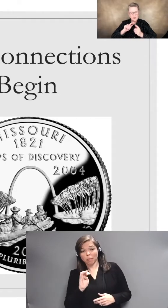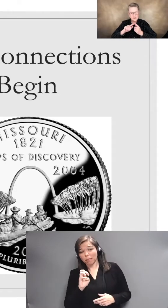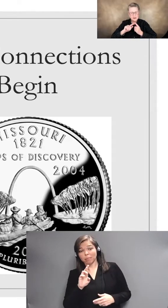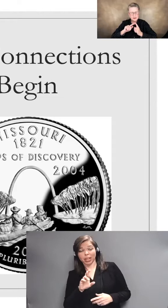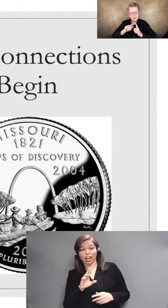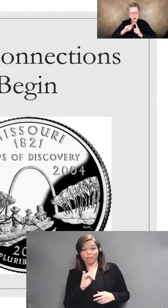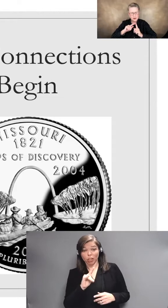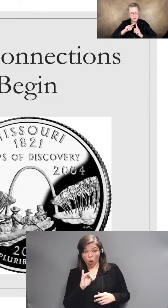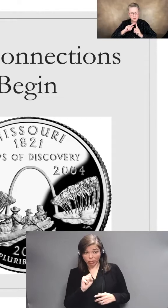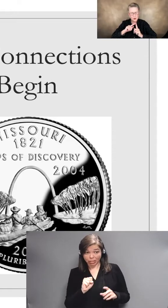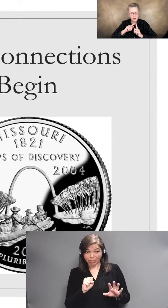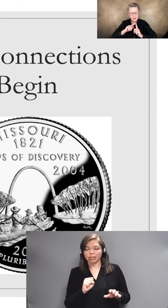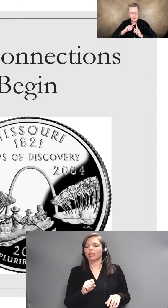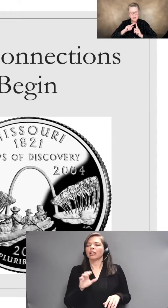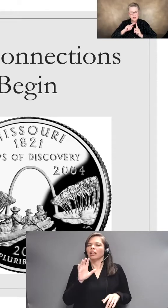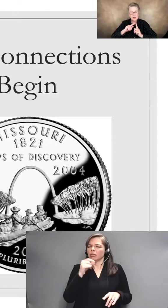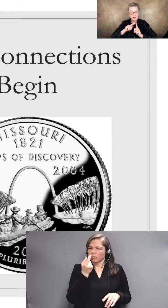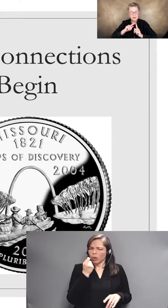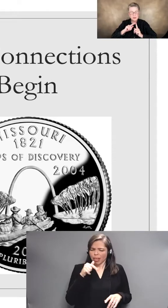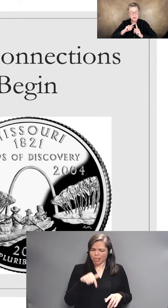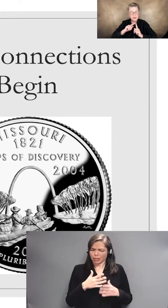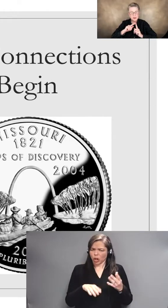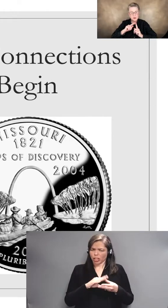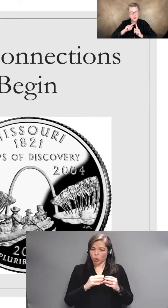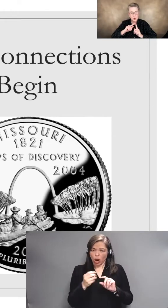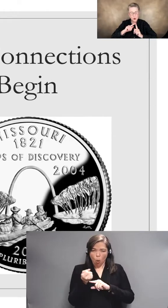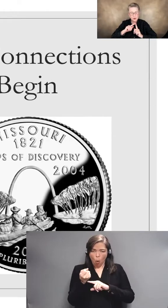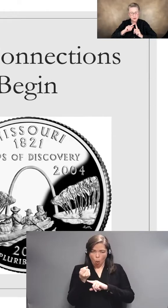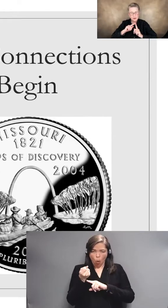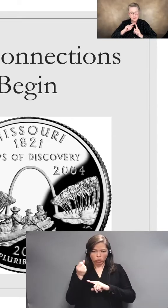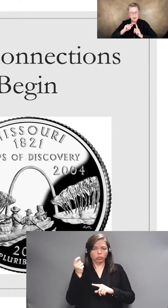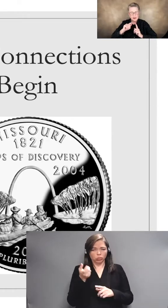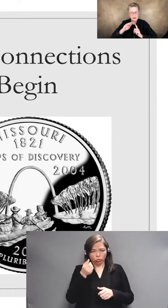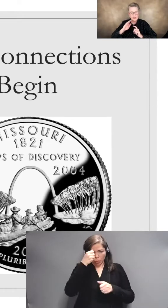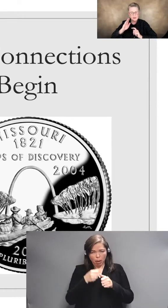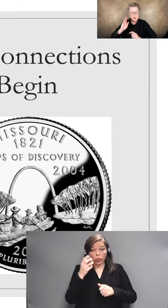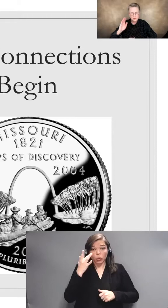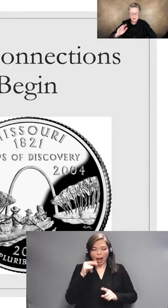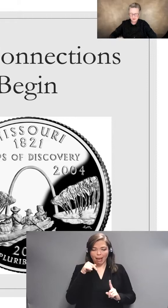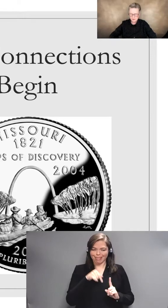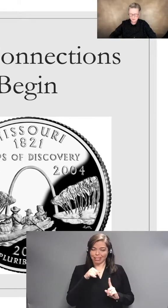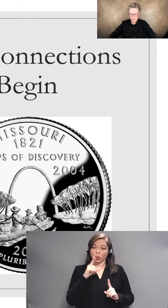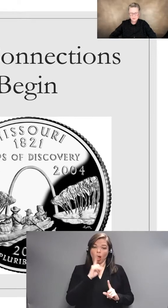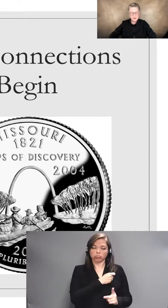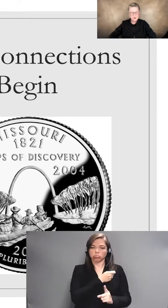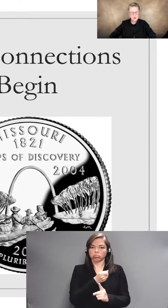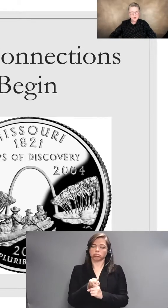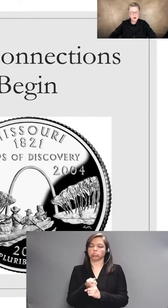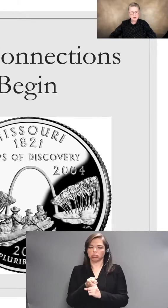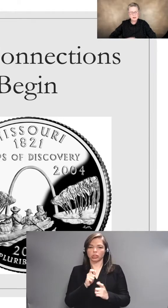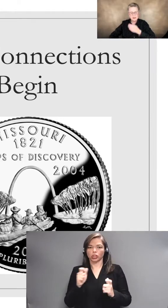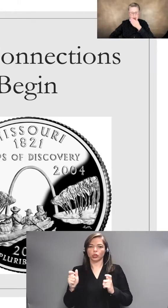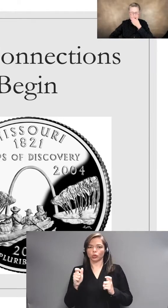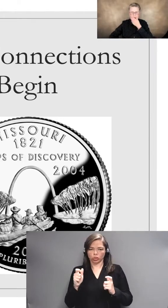hold on to this part of the story because this plays a huge role uh in a few minutes, so Charlotte